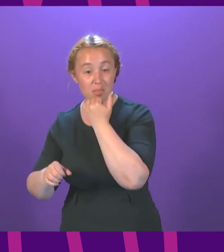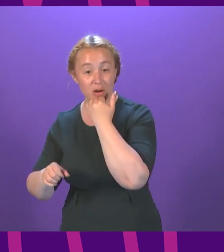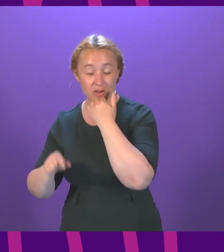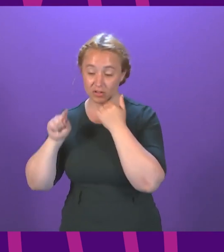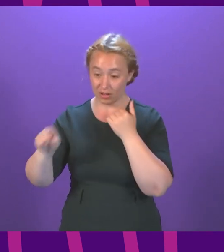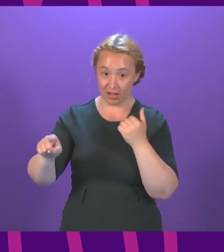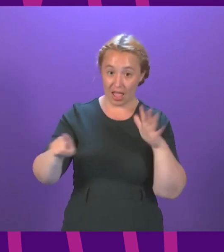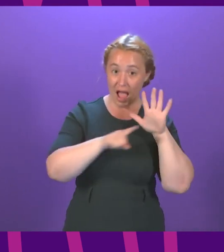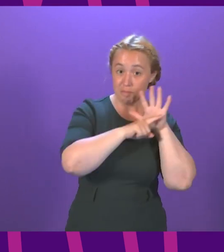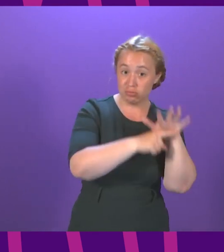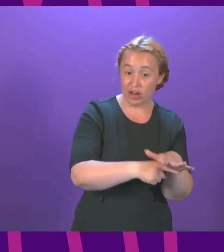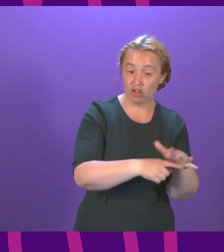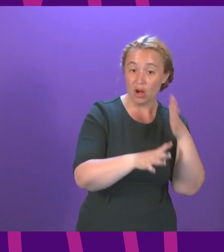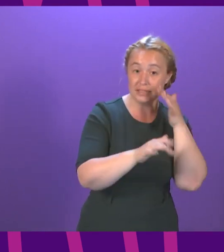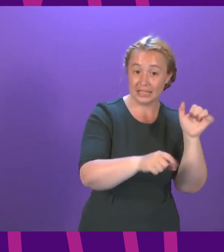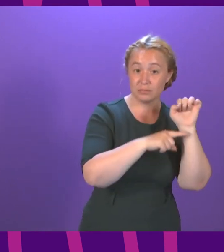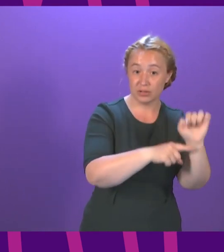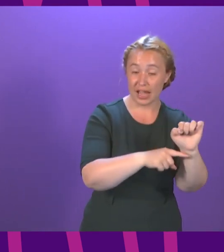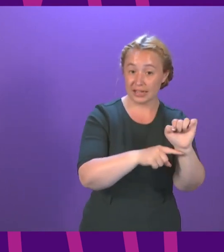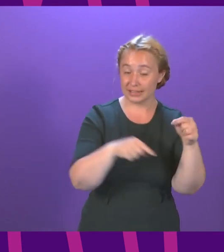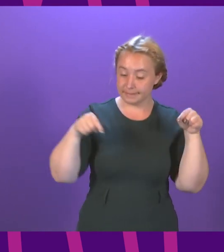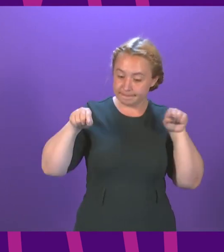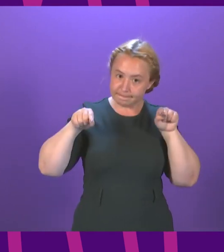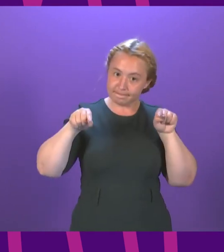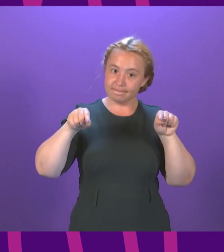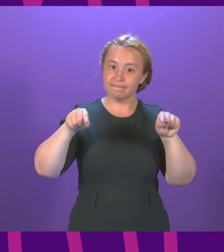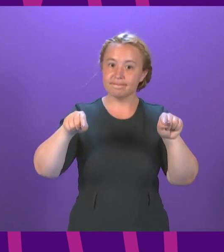pressure on test and protect. The most important thing that we can do to reduce the pressure is to